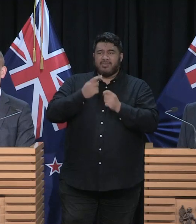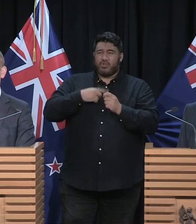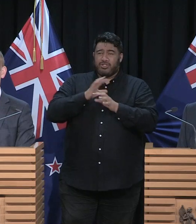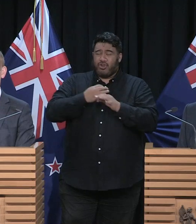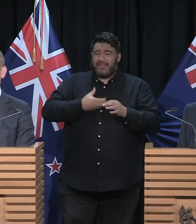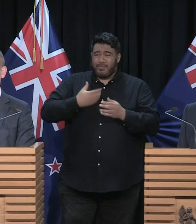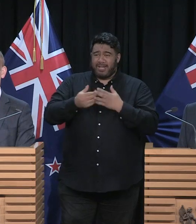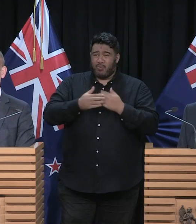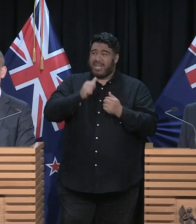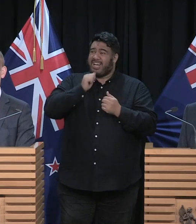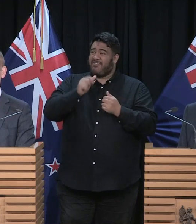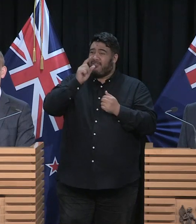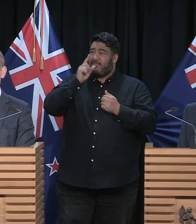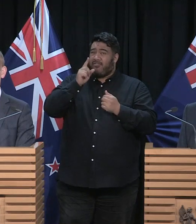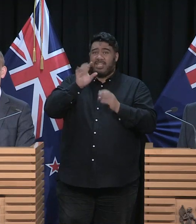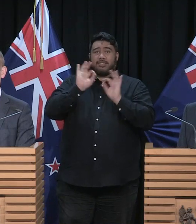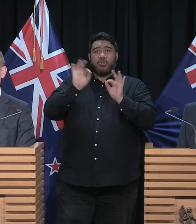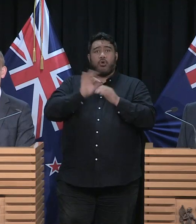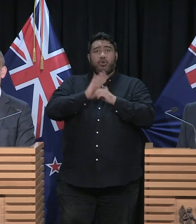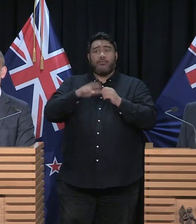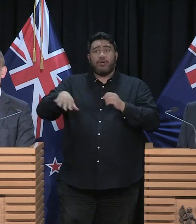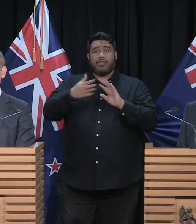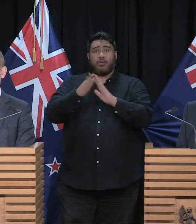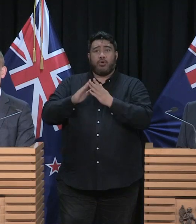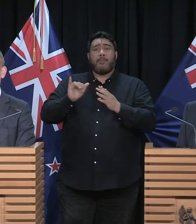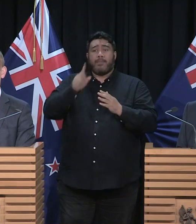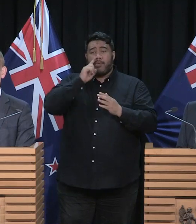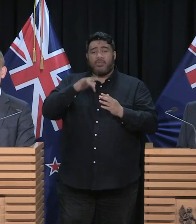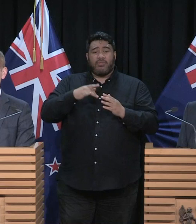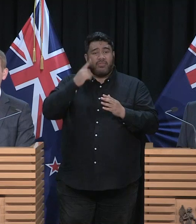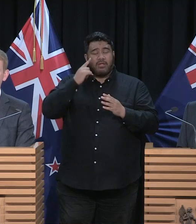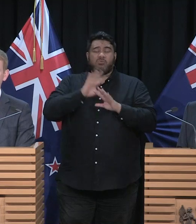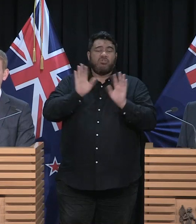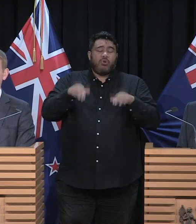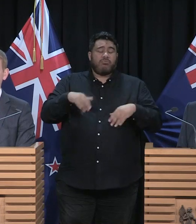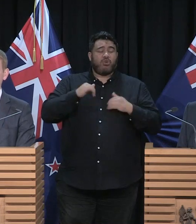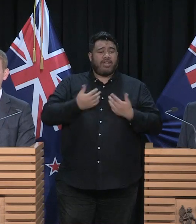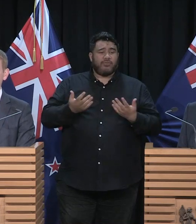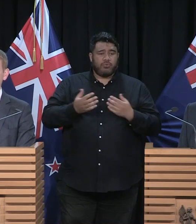with no community transmission and the fact that people say it's quite uncomfortable - is